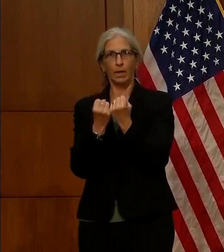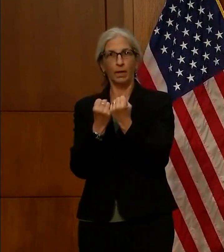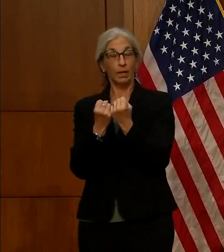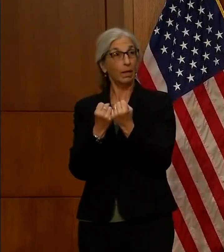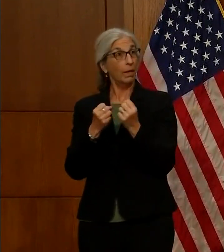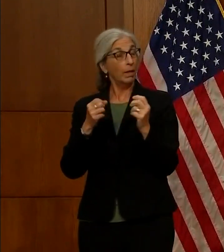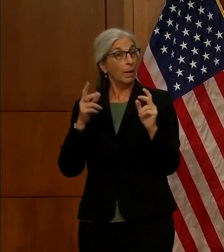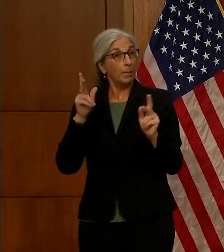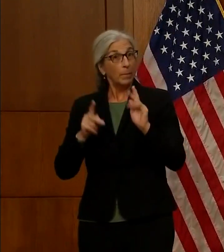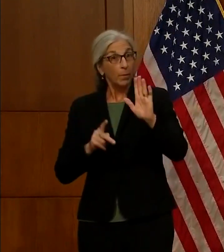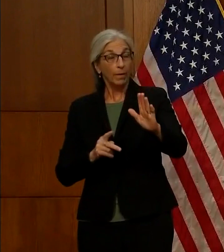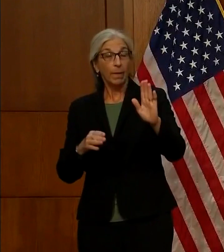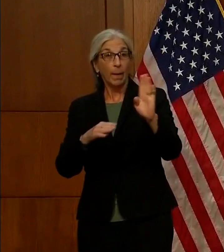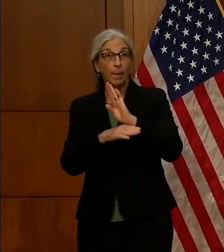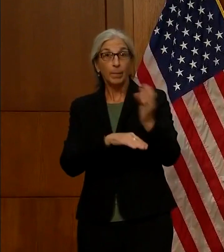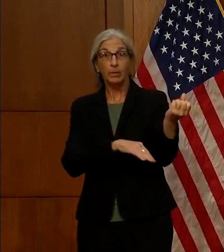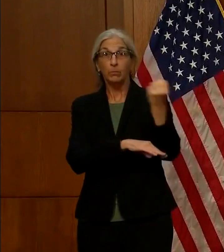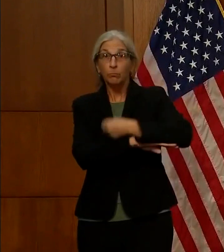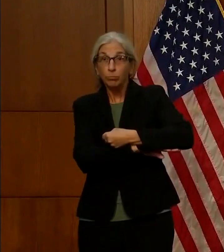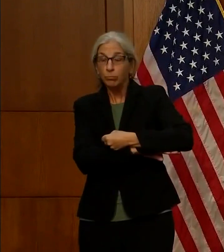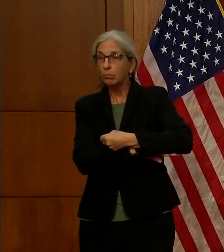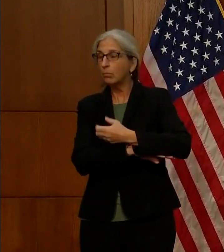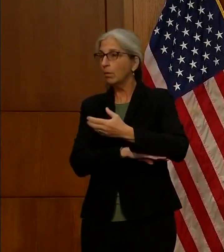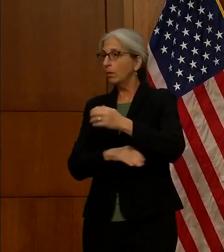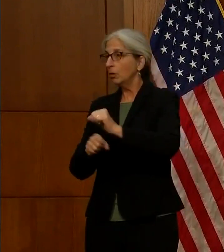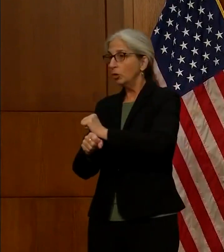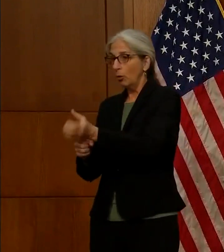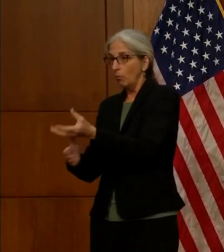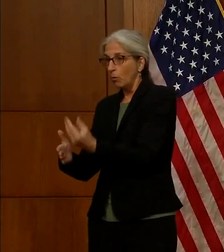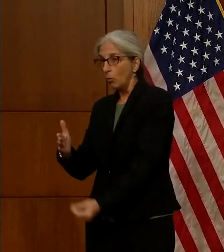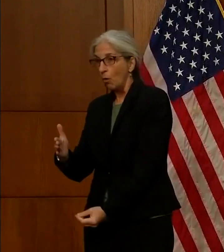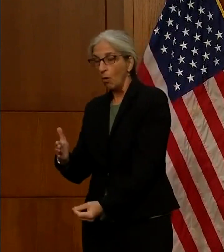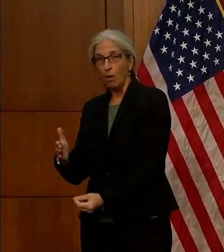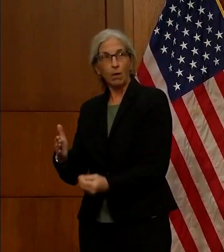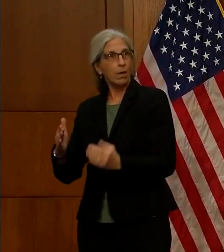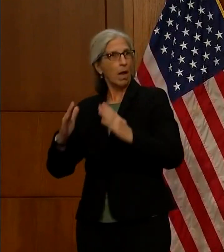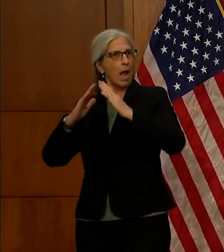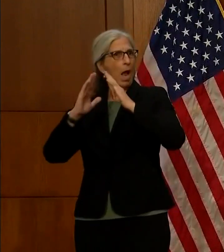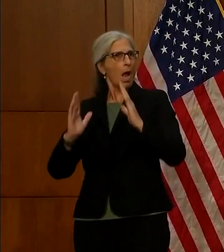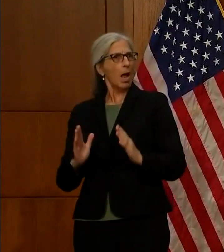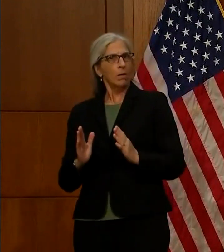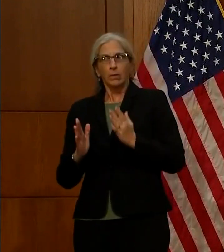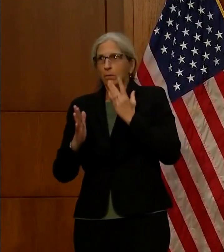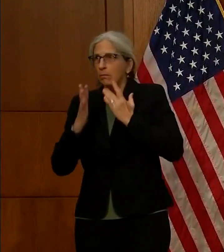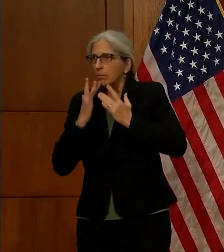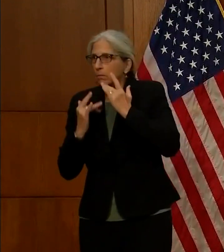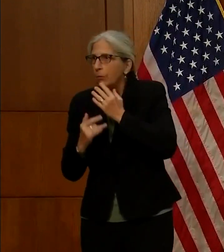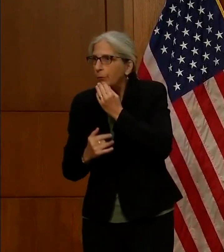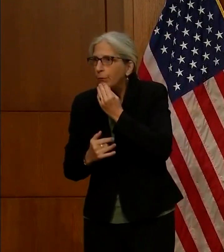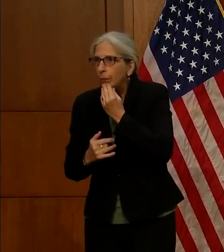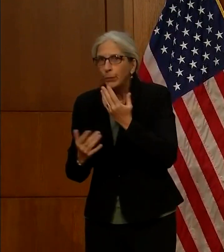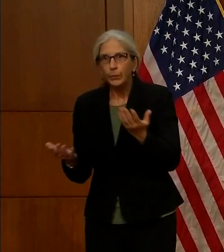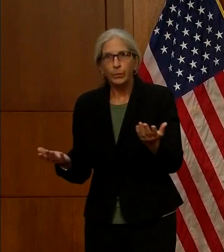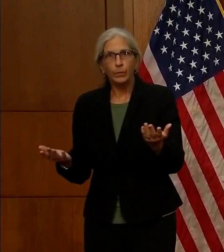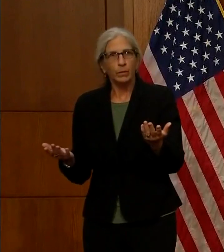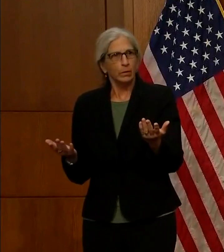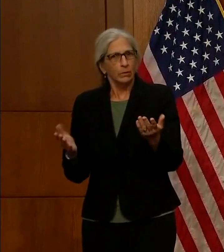SOCIETY PEOPLE THAT HAVE LOST THEIR BUSINESS THAT HAVE LOST THEIR JOBS THAT THAT DON'T HAVE A ROOF OVER THEIR HEAD THAT